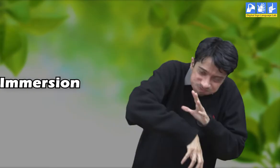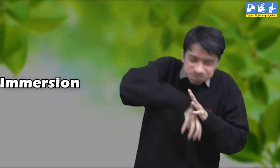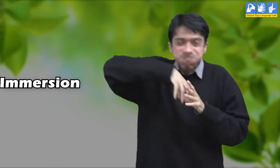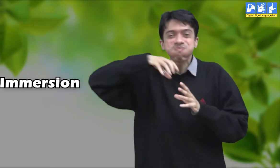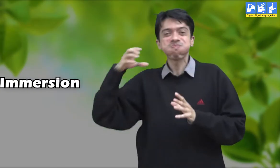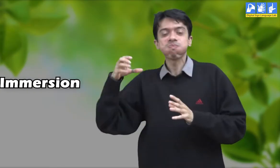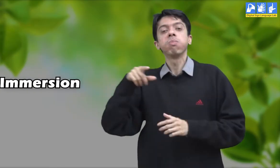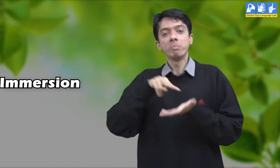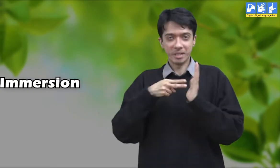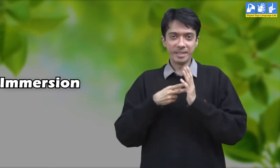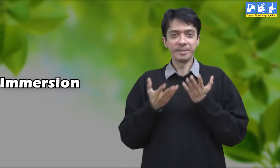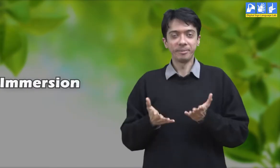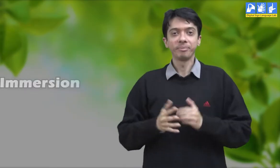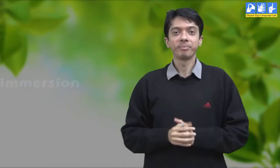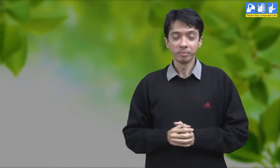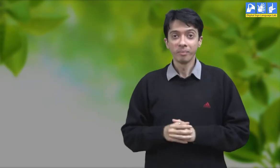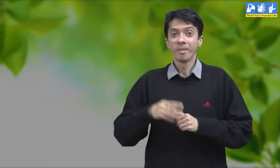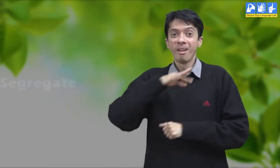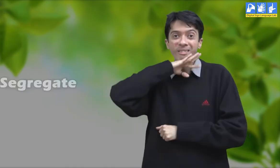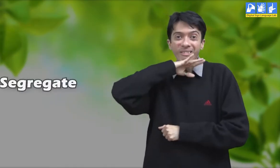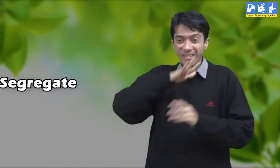This is called immersion.